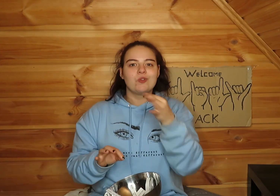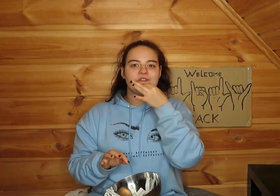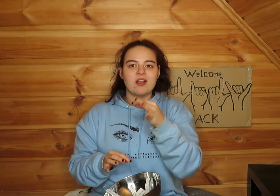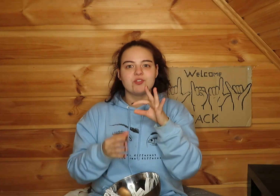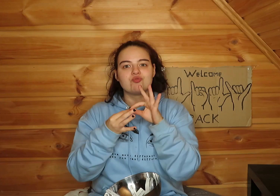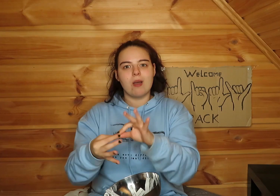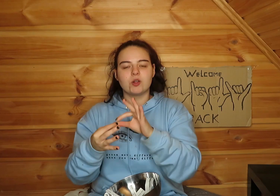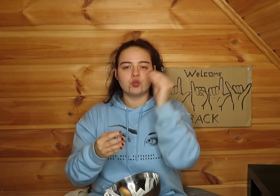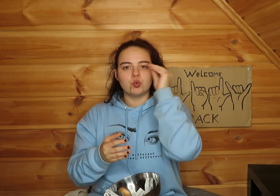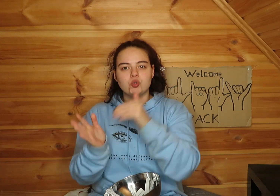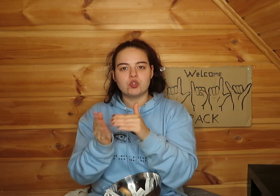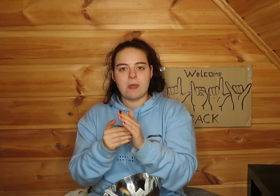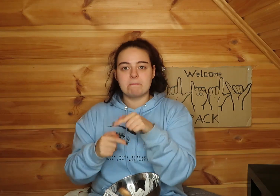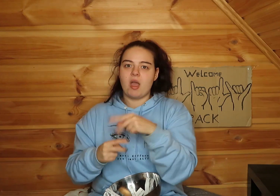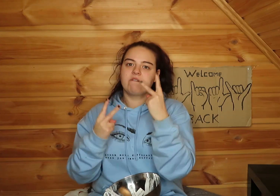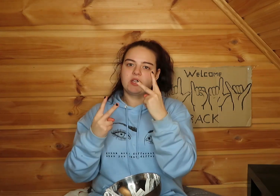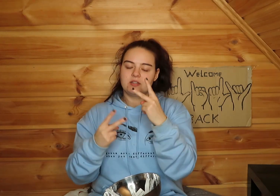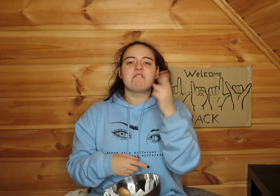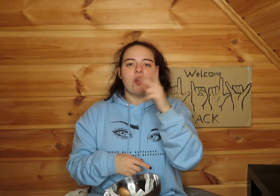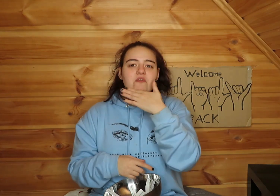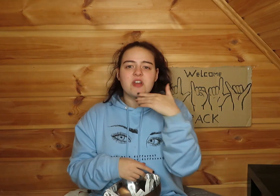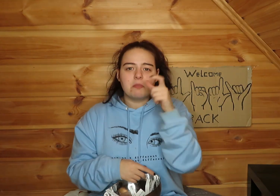That´s a good question. It is connected tot he school system. It´s important